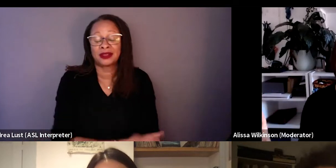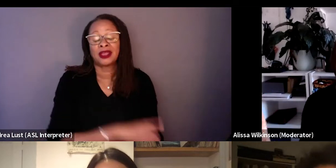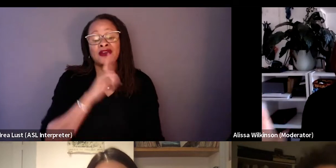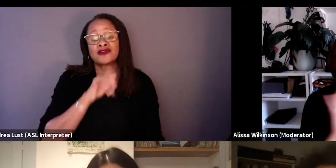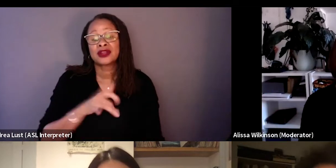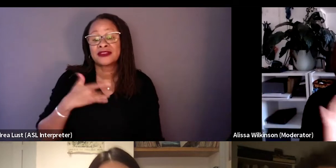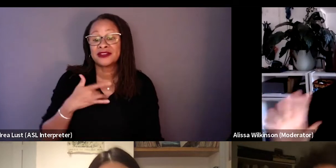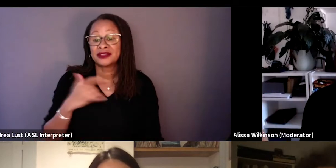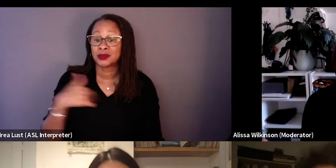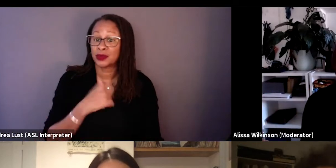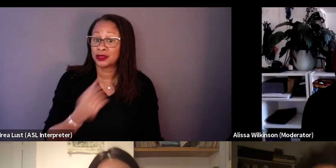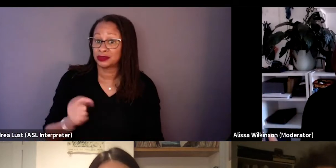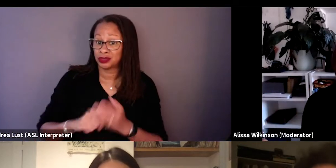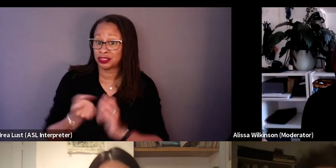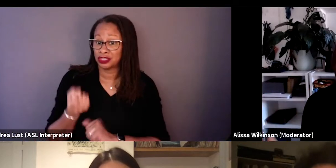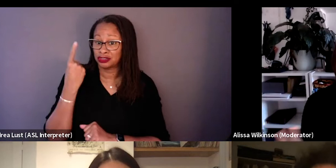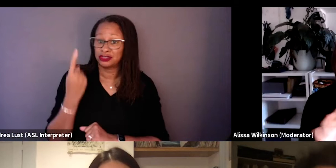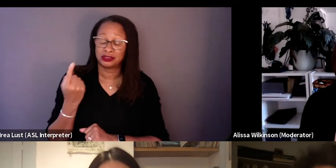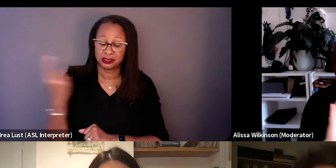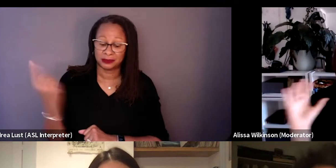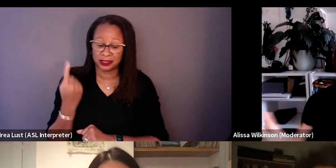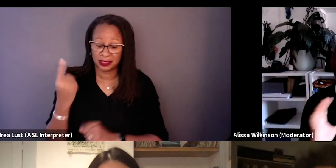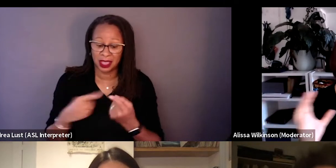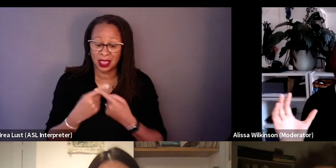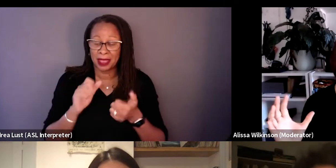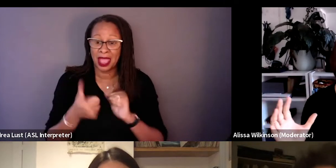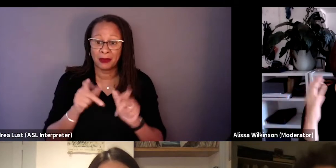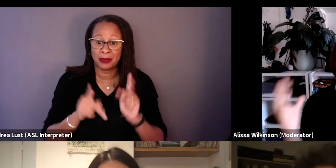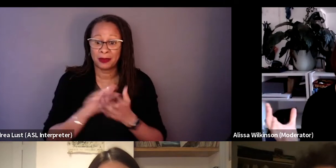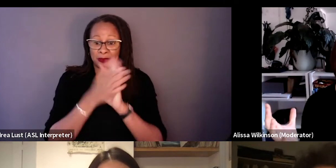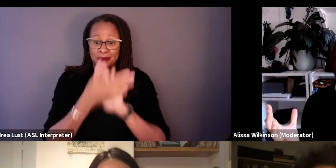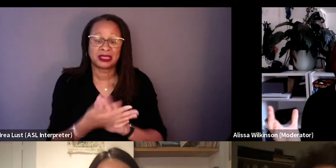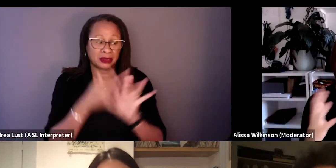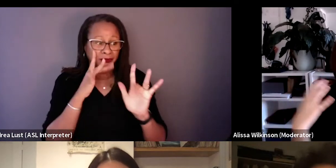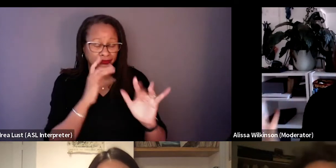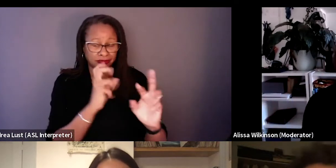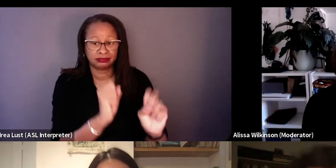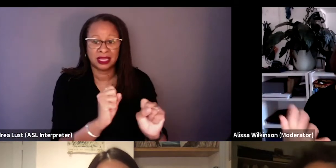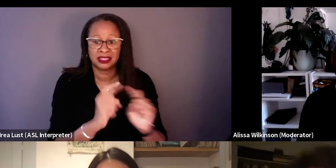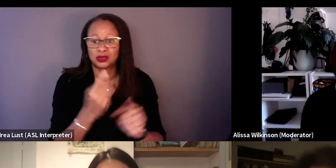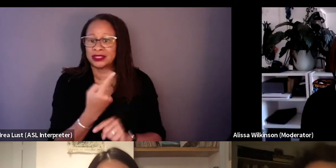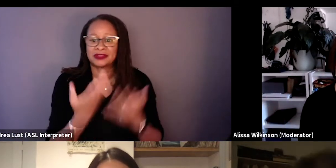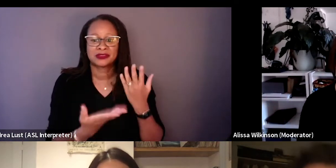we're starting to understand something about how people become attracted to something that might seem inexplicable.